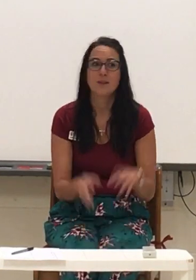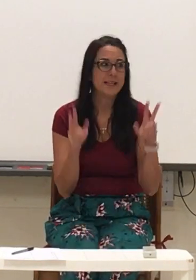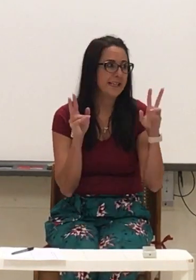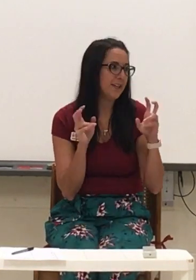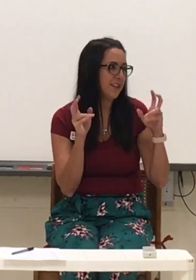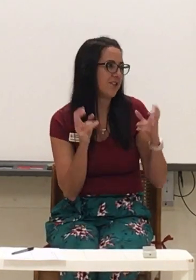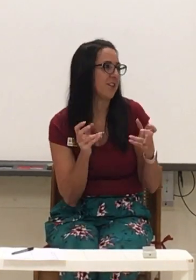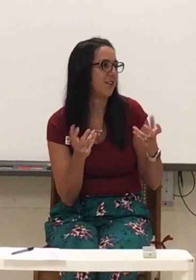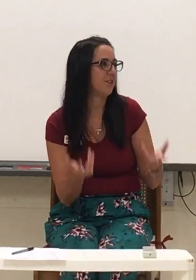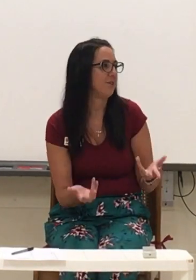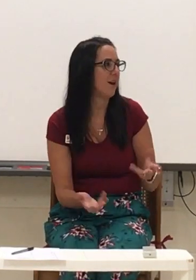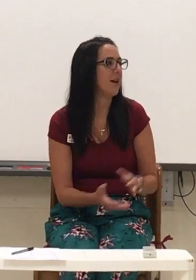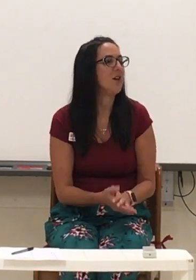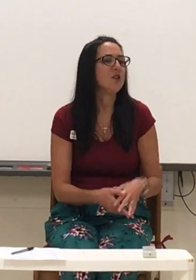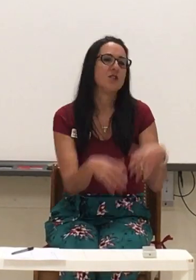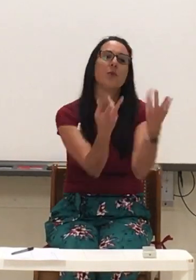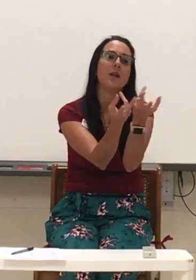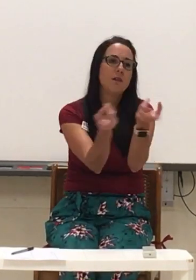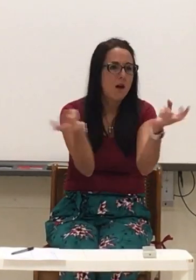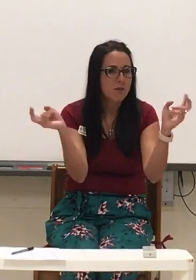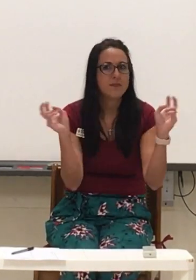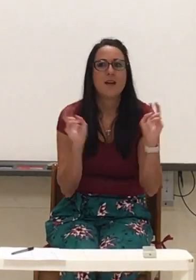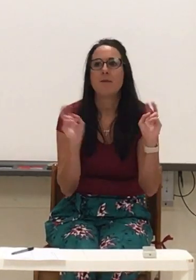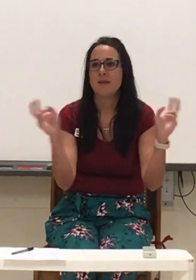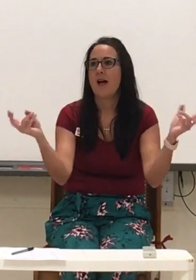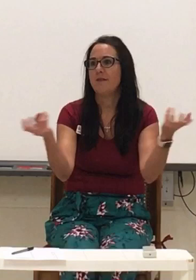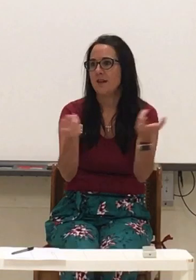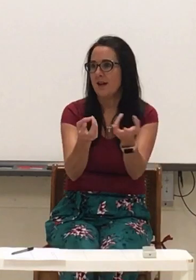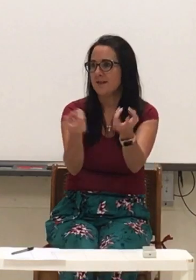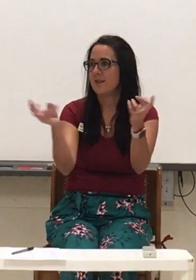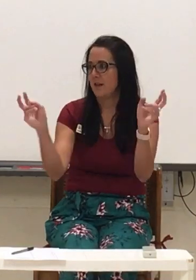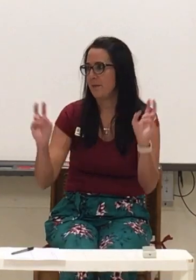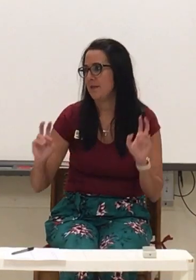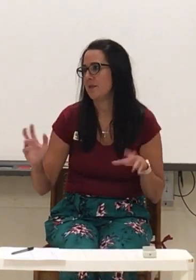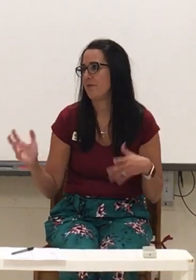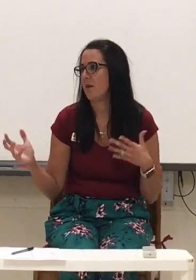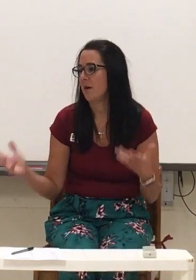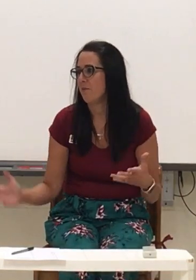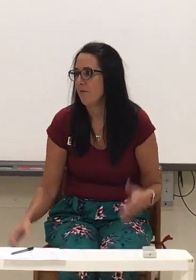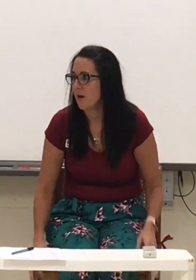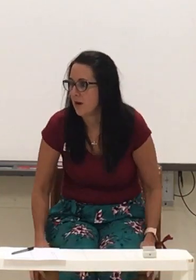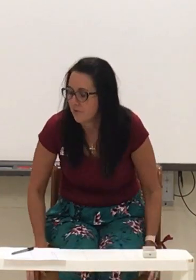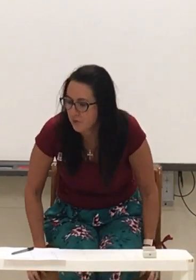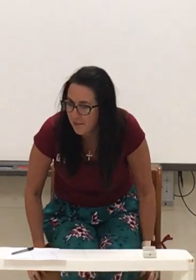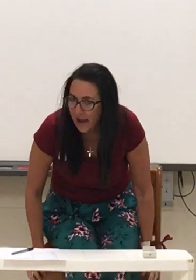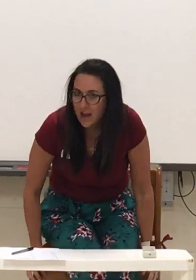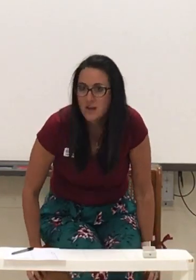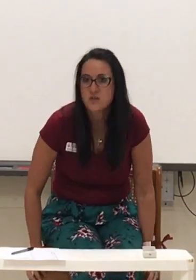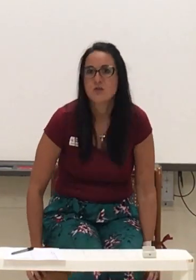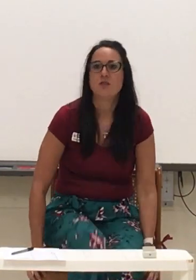hear each other right so we oftentimes have it kind of set up in this format so